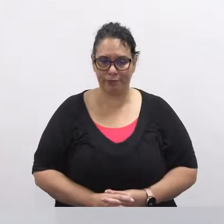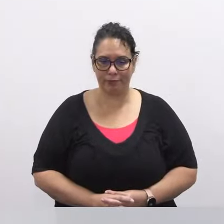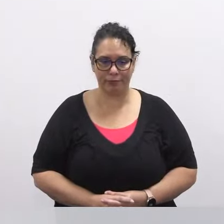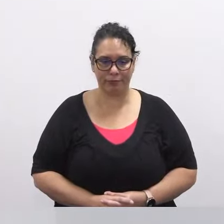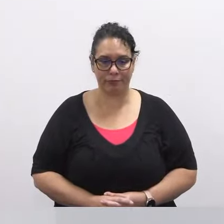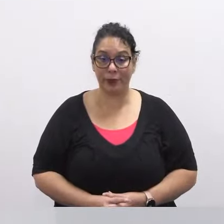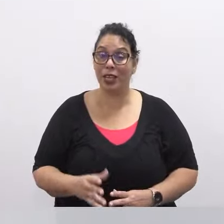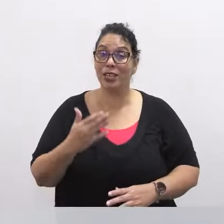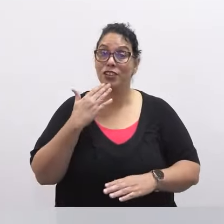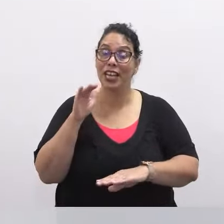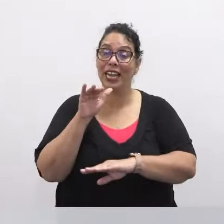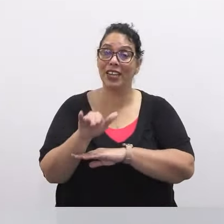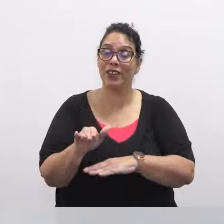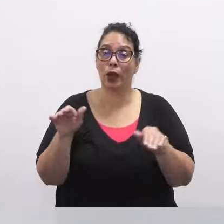Good evening, welcome. Hi.